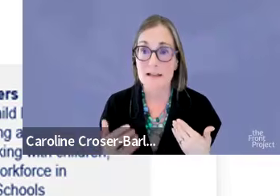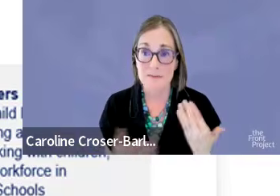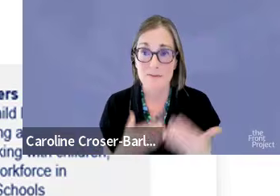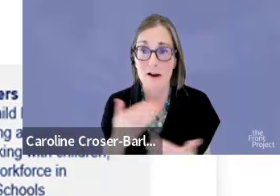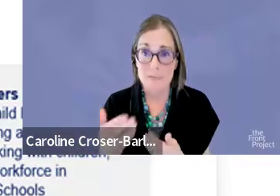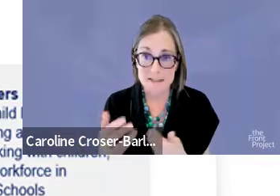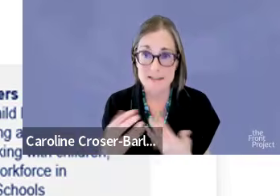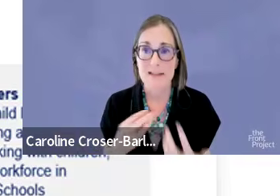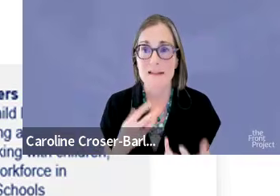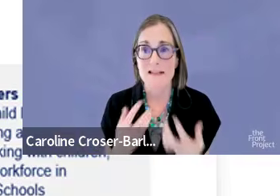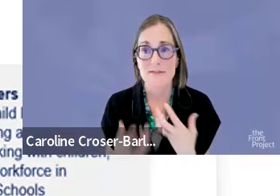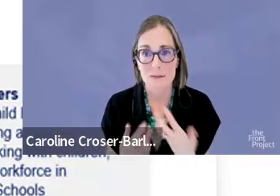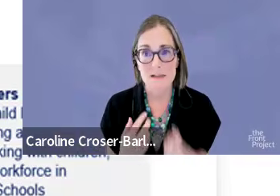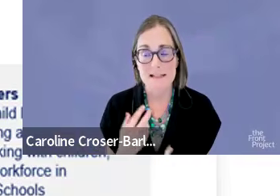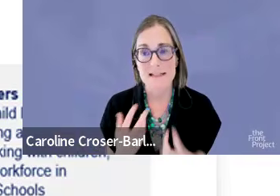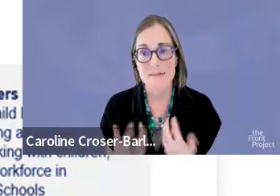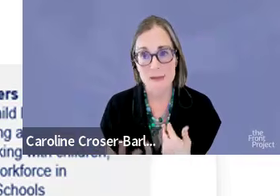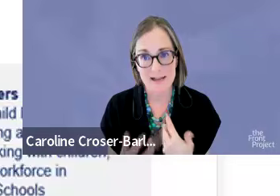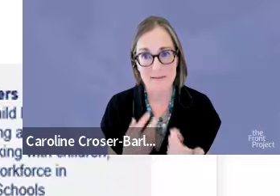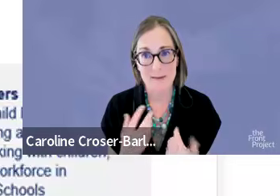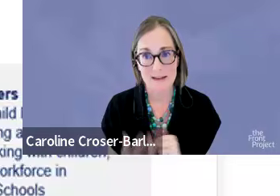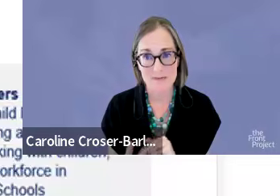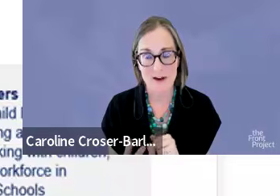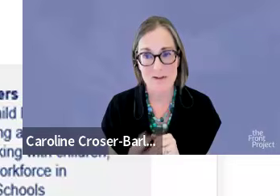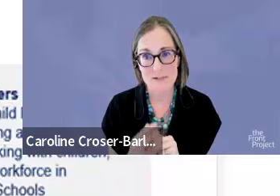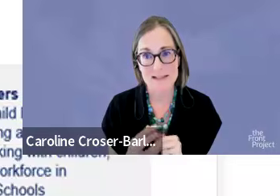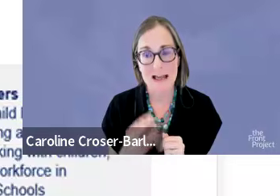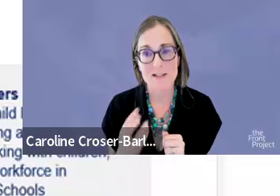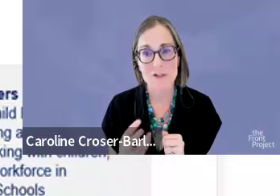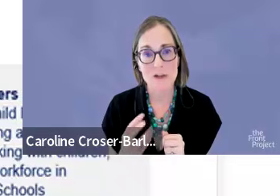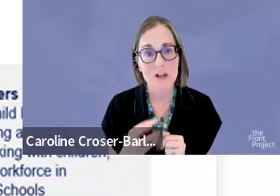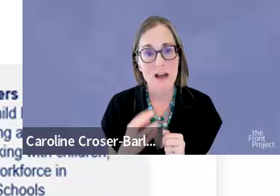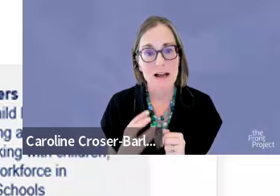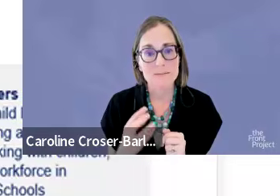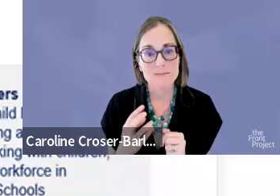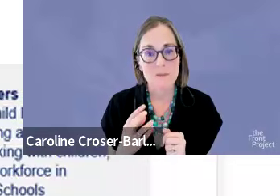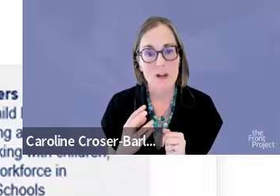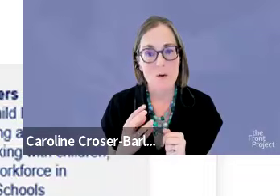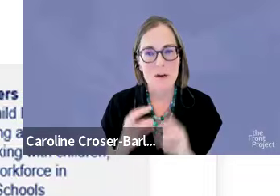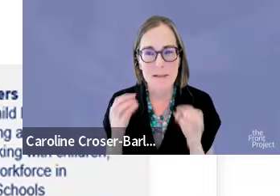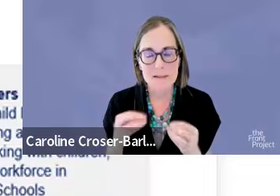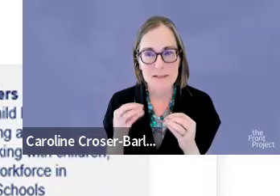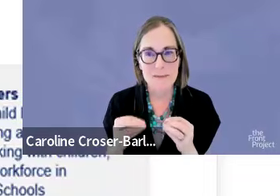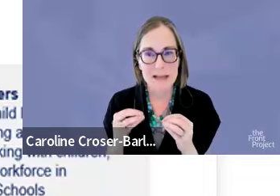in environments and their development is impacted by their environments. And so what happens when